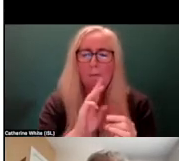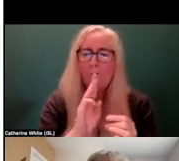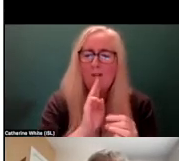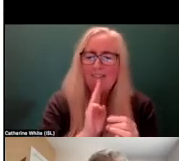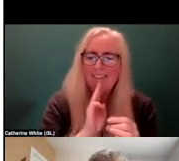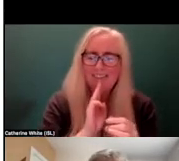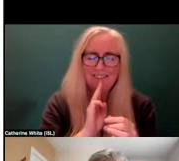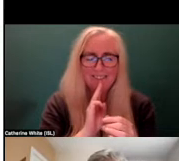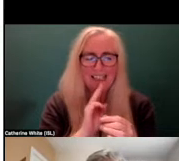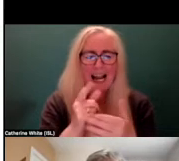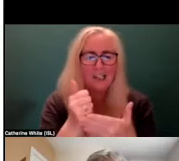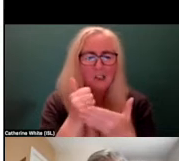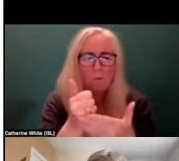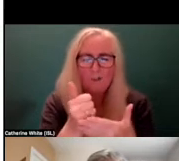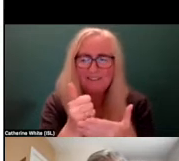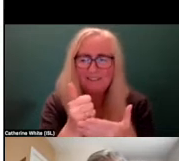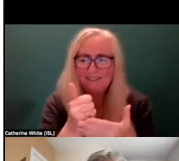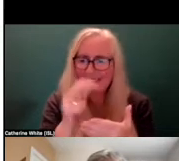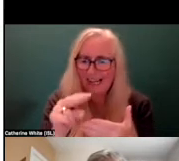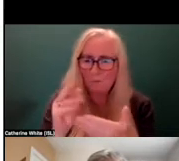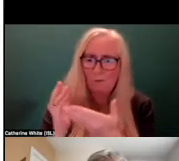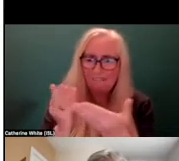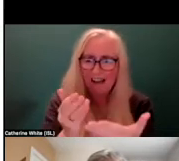private and neighbourhood space and supporting various levels.